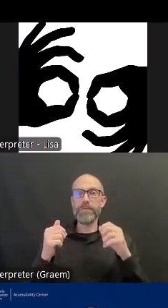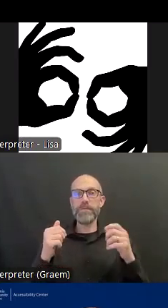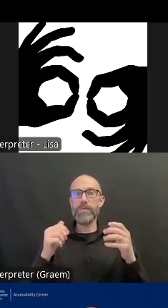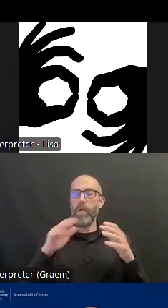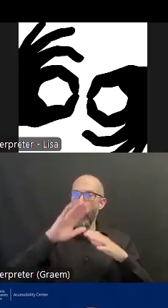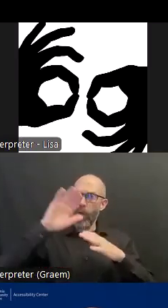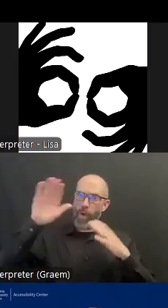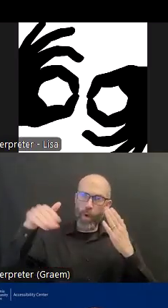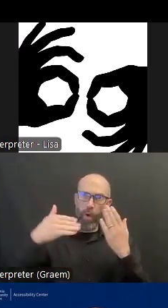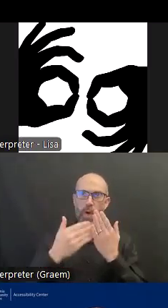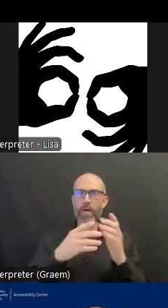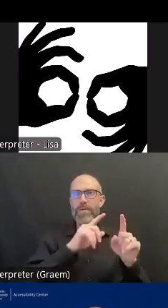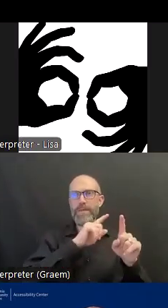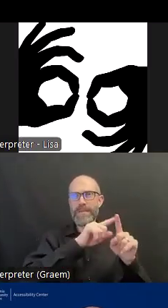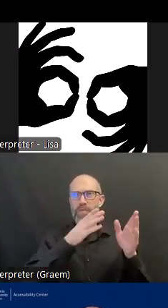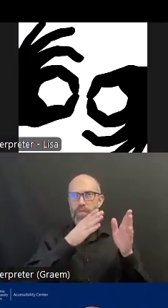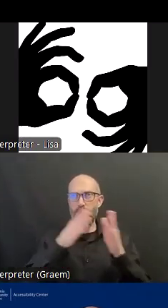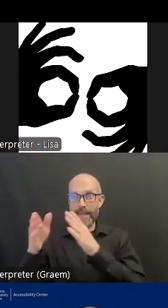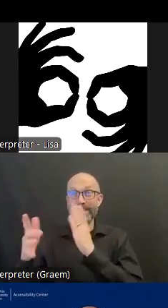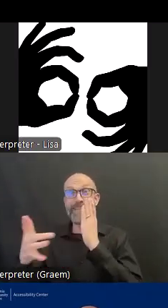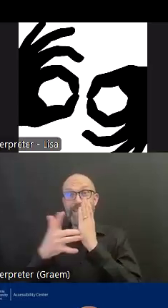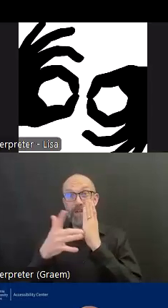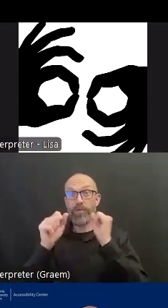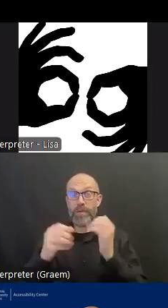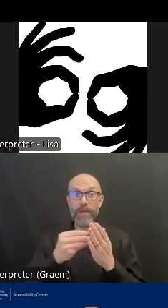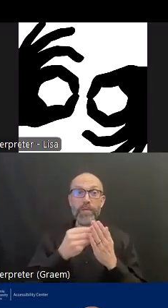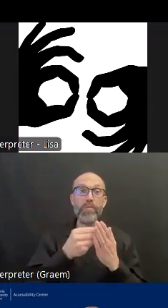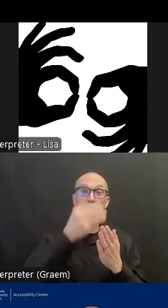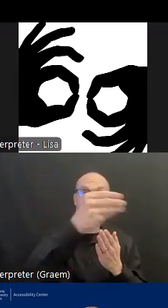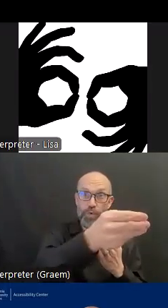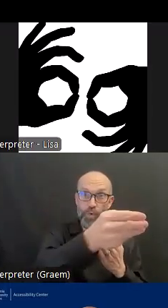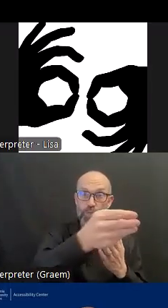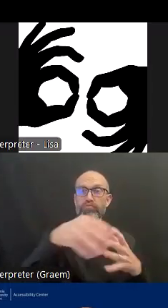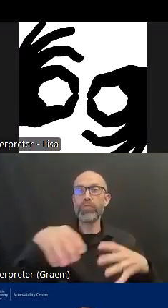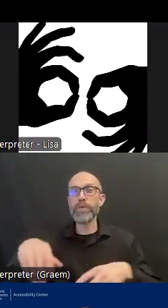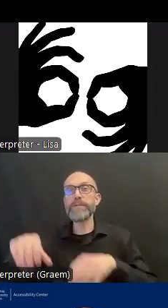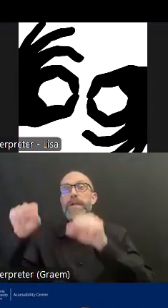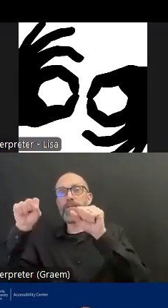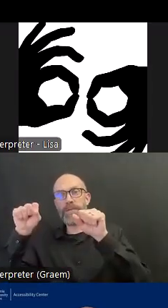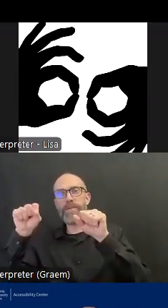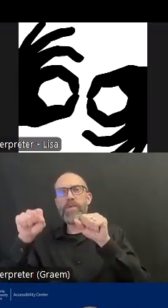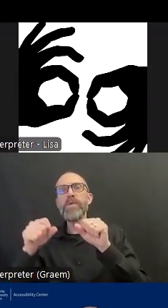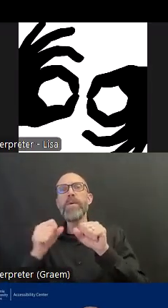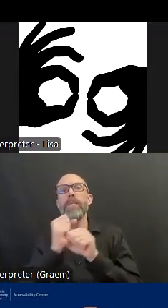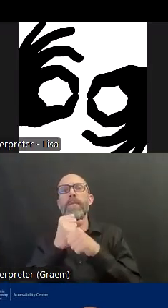can be procured or adopted, make sure that there's a requirement for this accessibility review